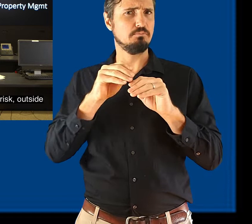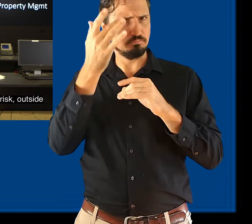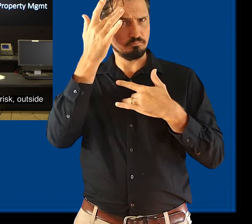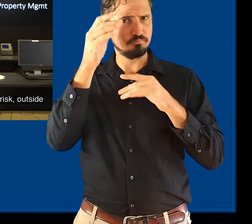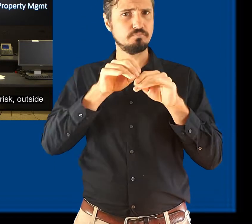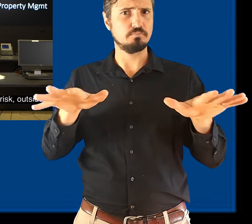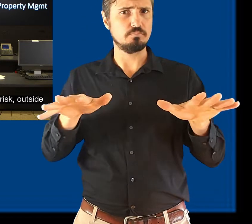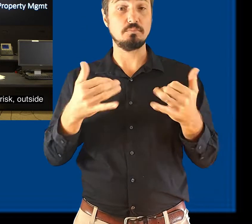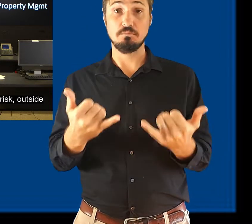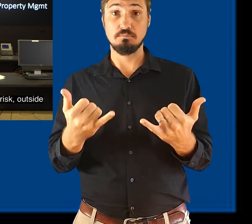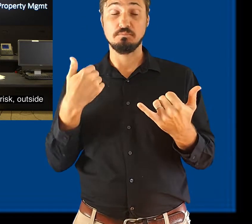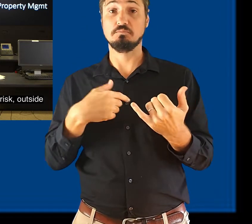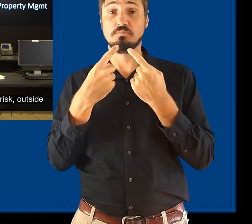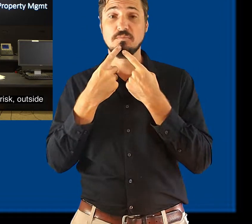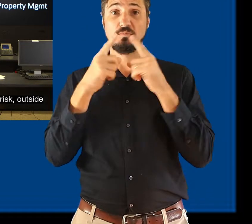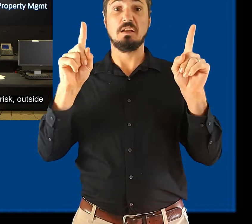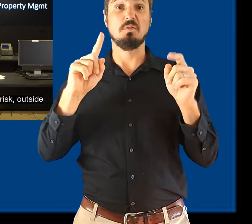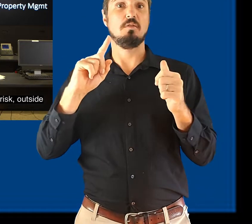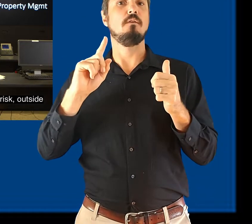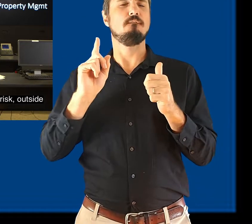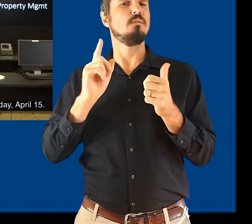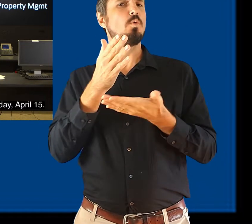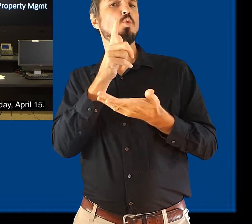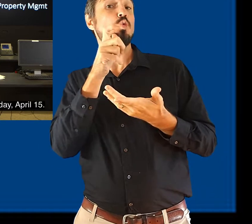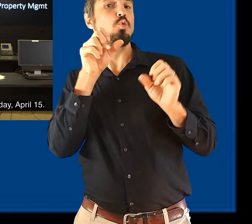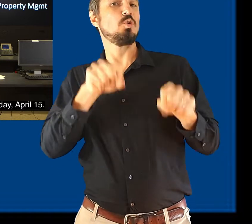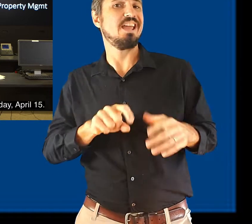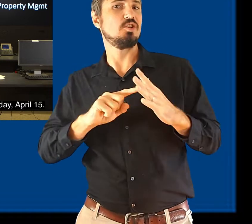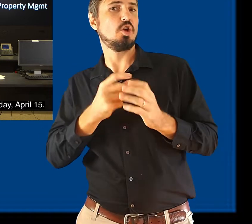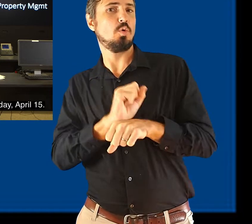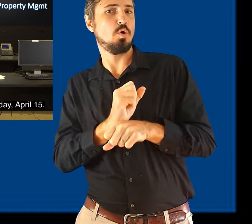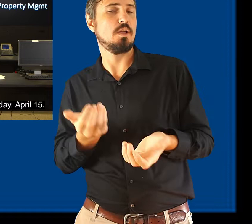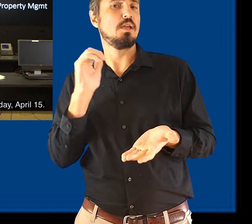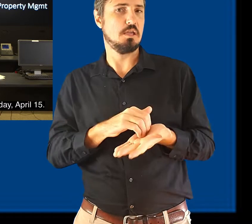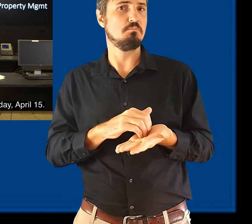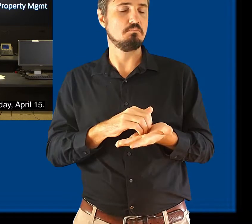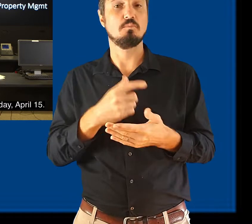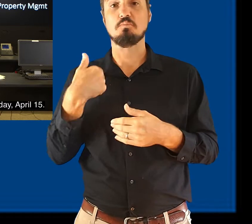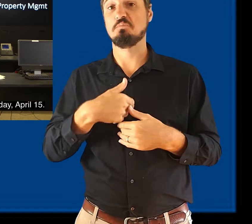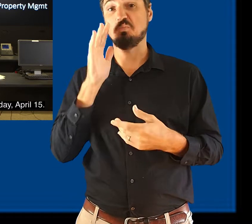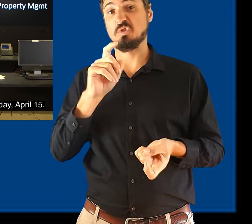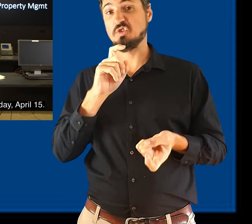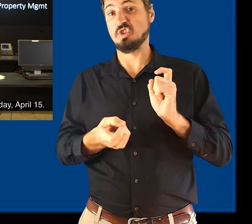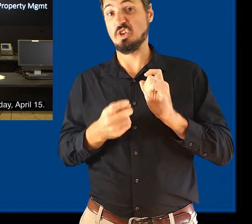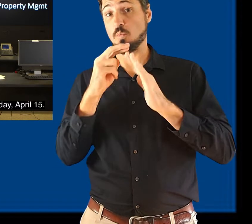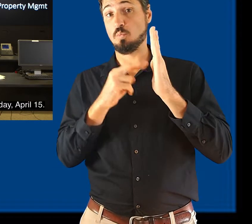We are updating Emergency Rule #5, which will go into effect tomorrow, Wednesday, April 15.